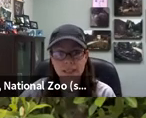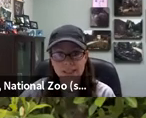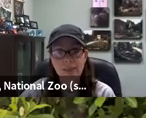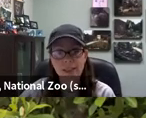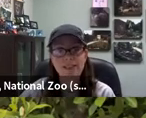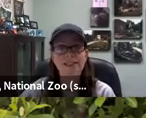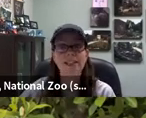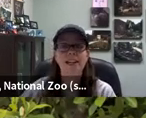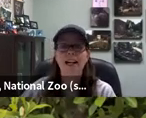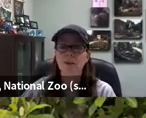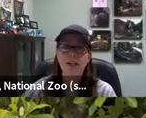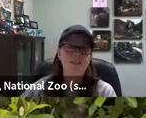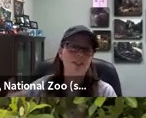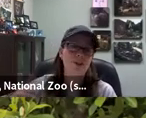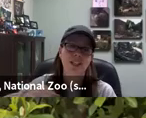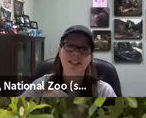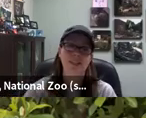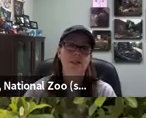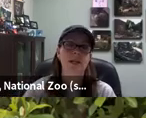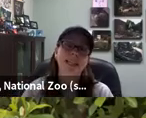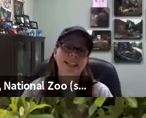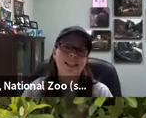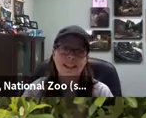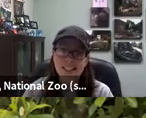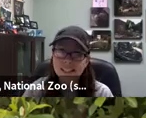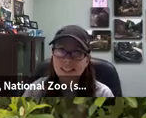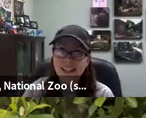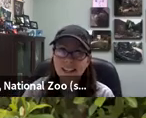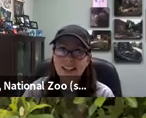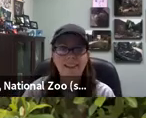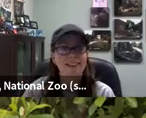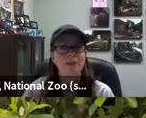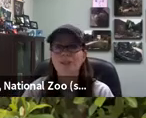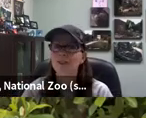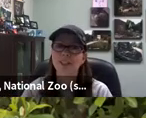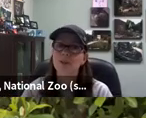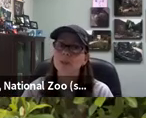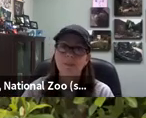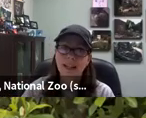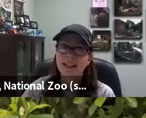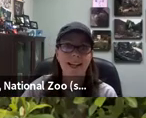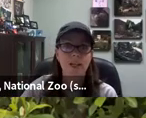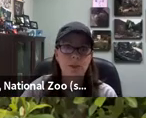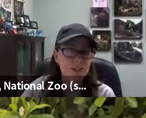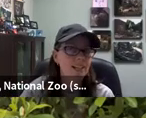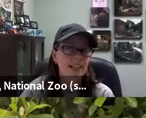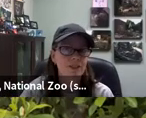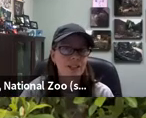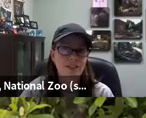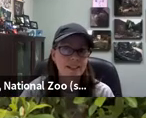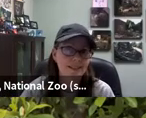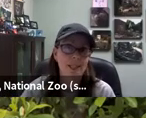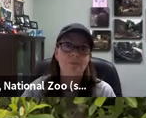exhibits. We have to know things about plant toxicity, you know we certainly don't want to make any animals sick after